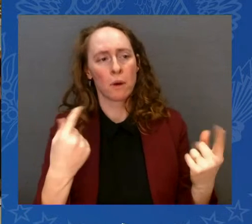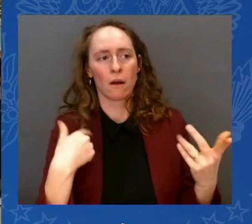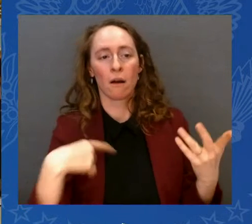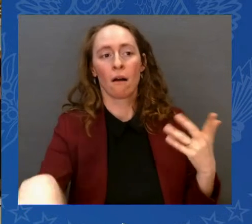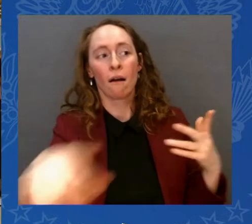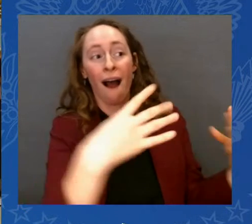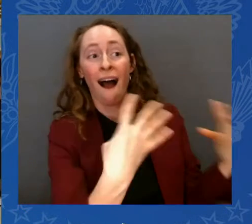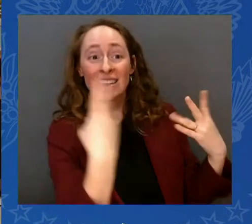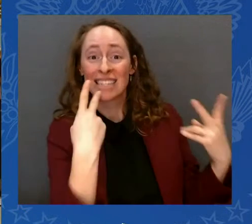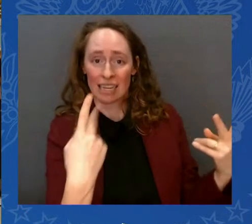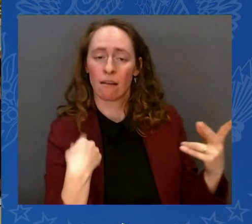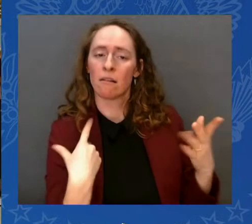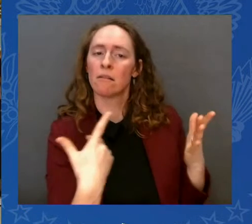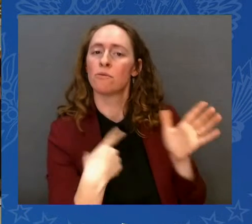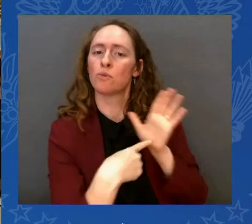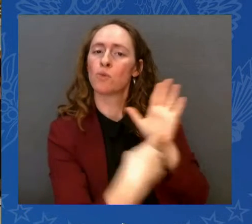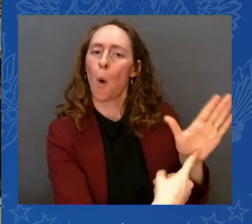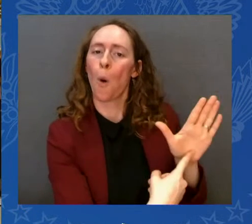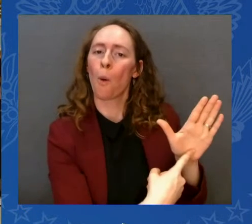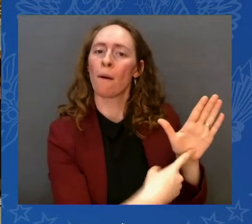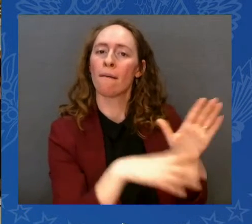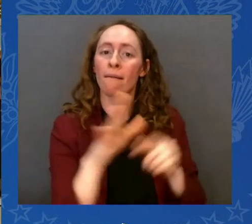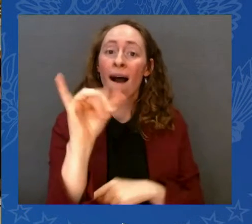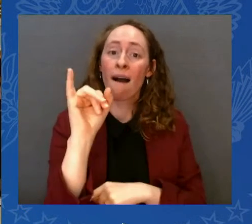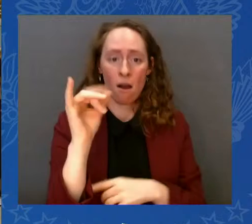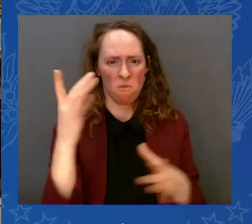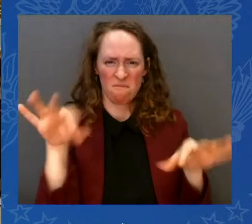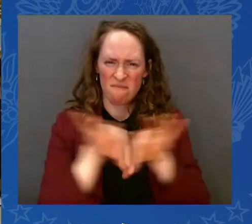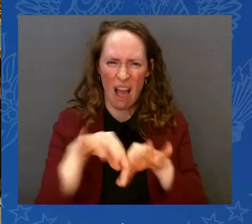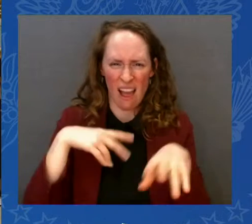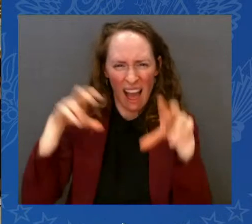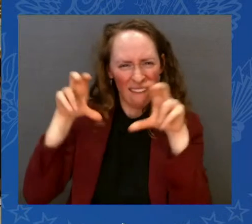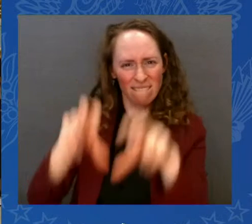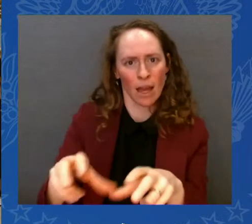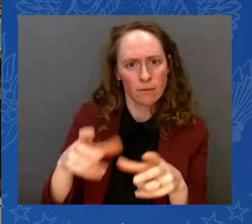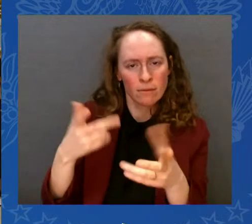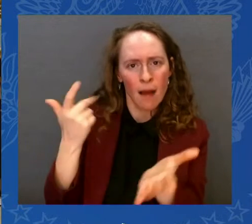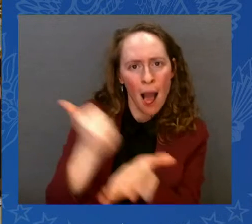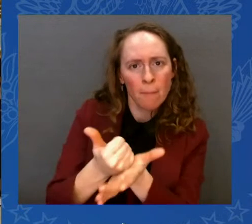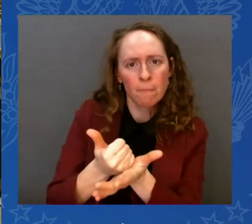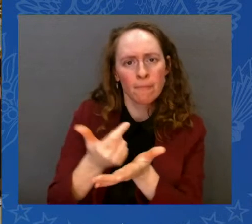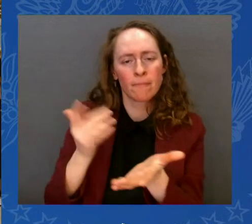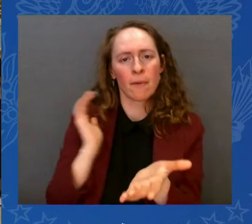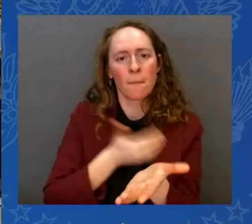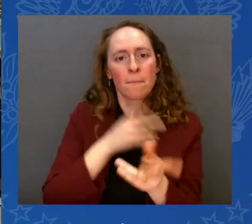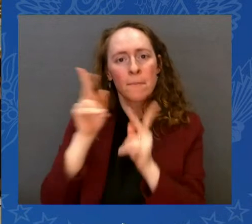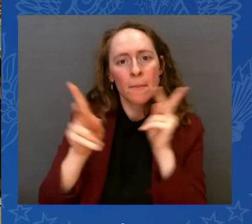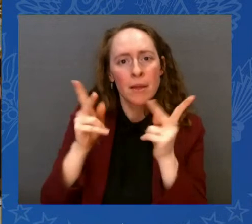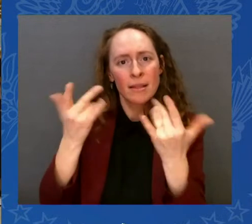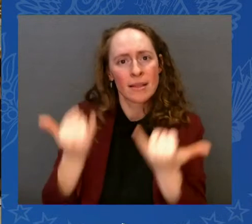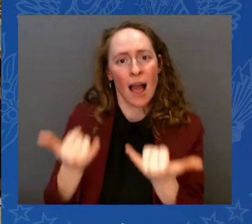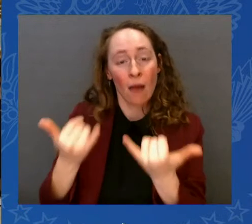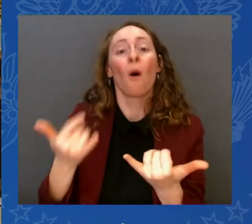None of this work can happen were it not for you being there in the statehouses, seeing this through.